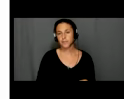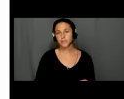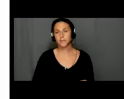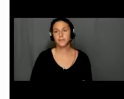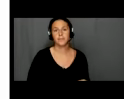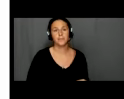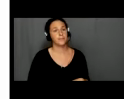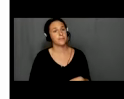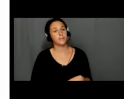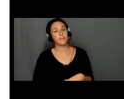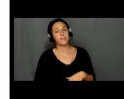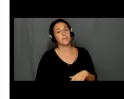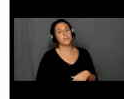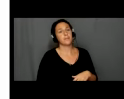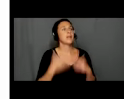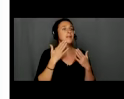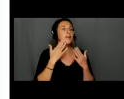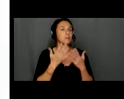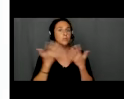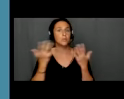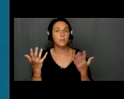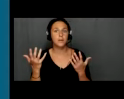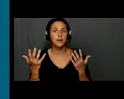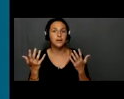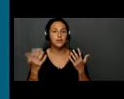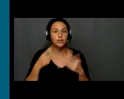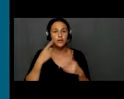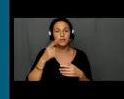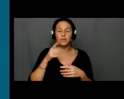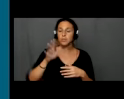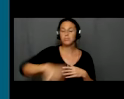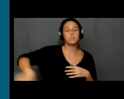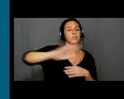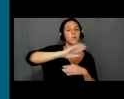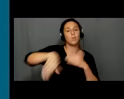Thank you to the entire group,